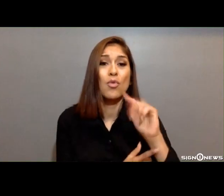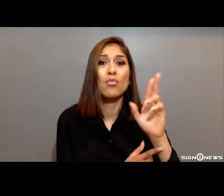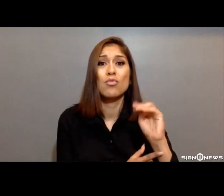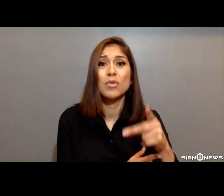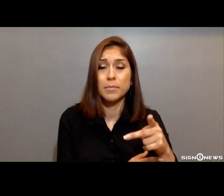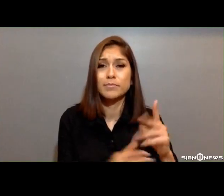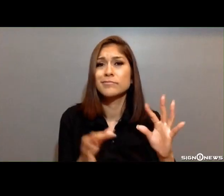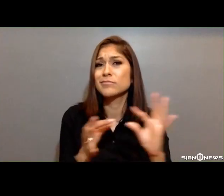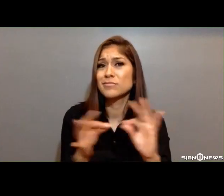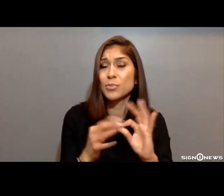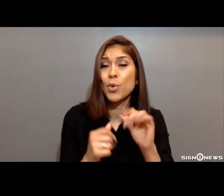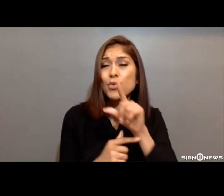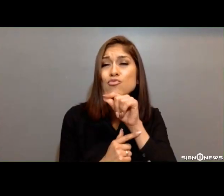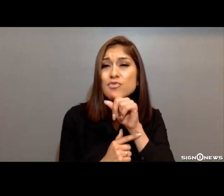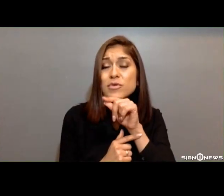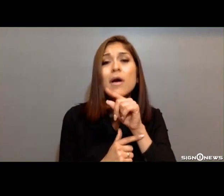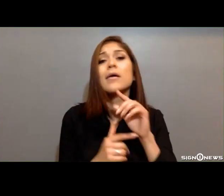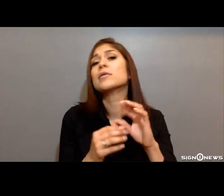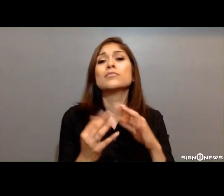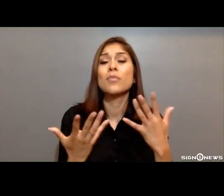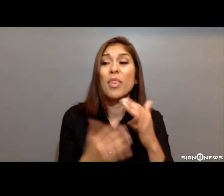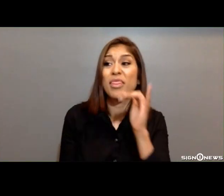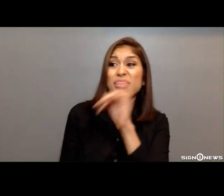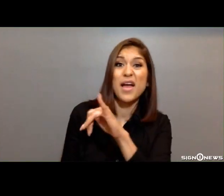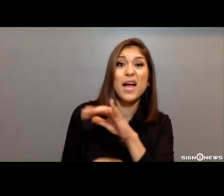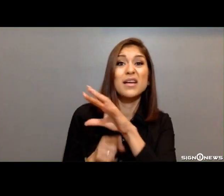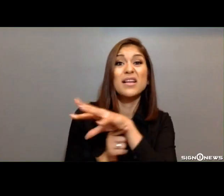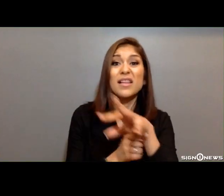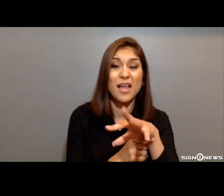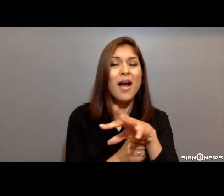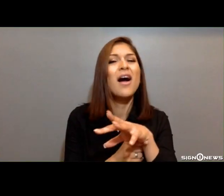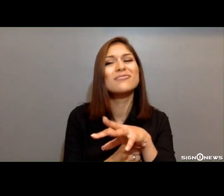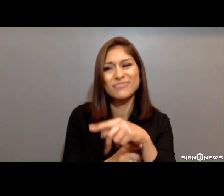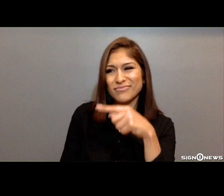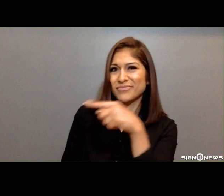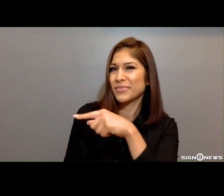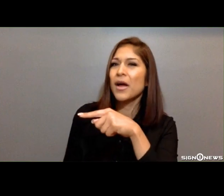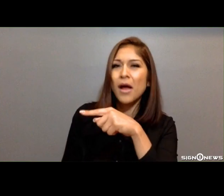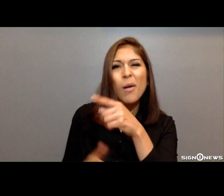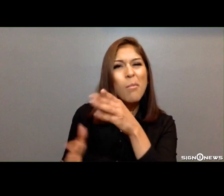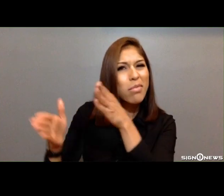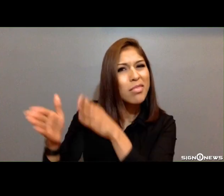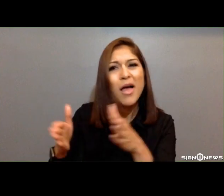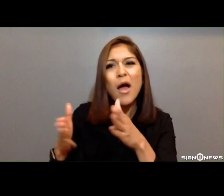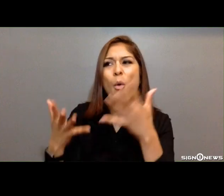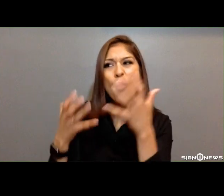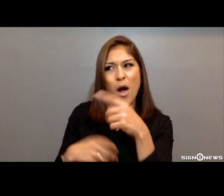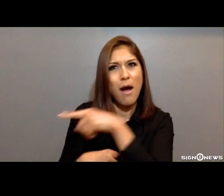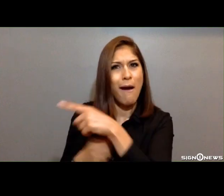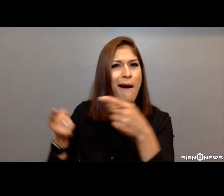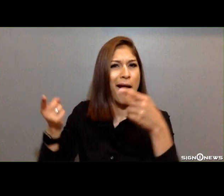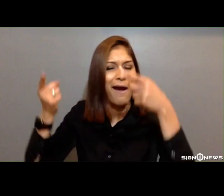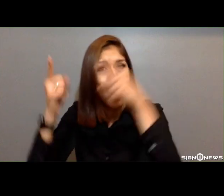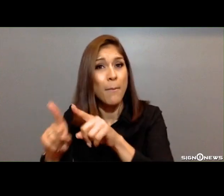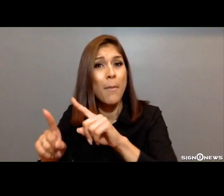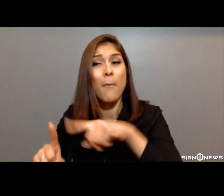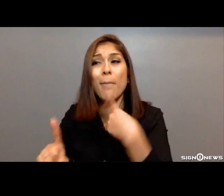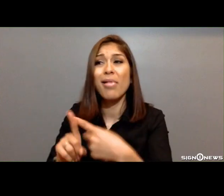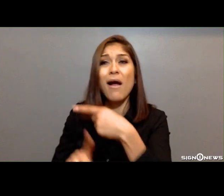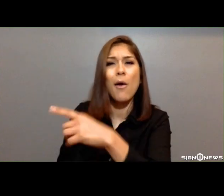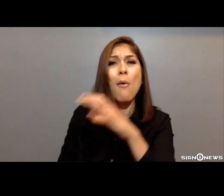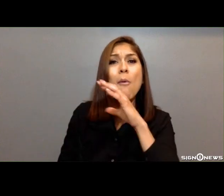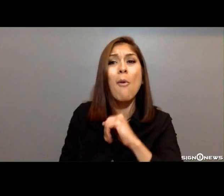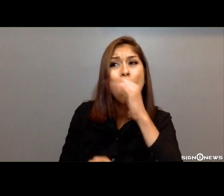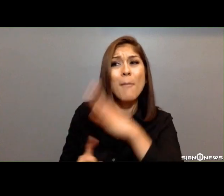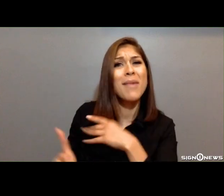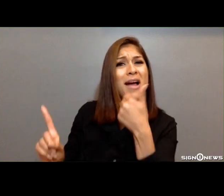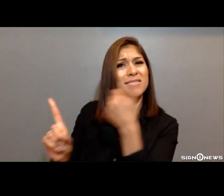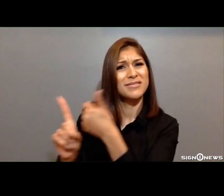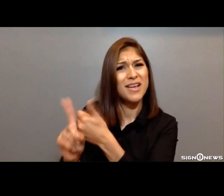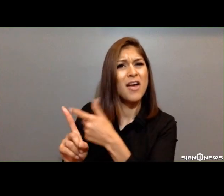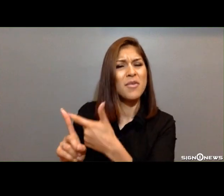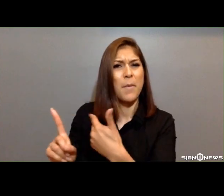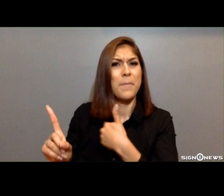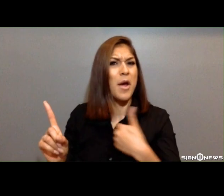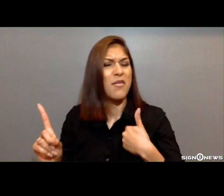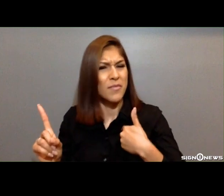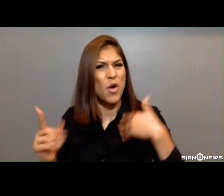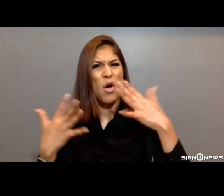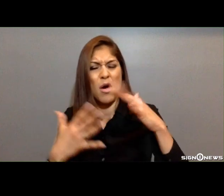Trump took to Twitter saying it may have been a setup and that Gugino could be a member